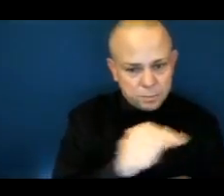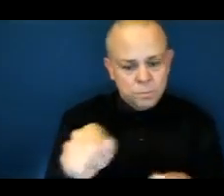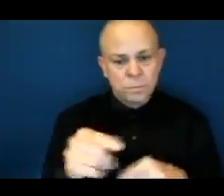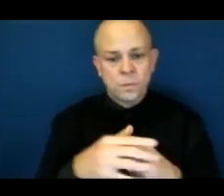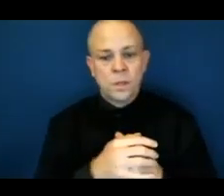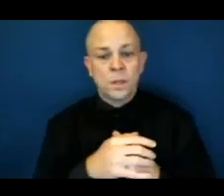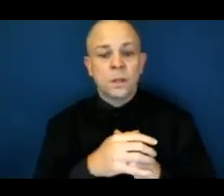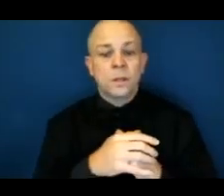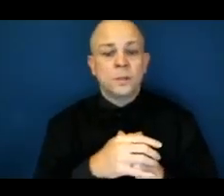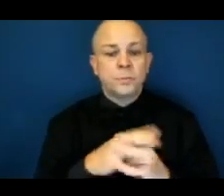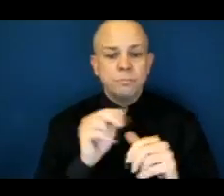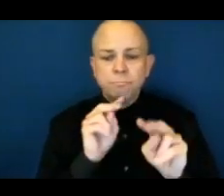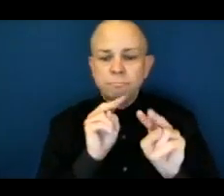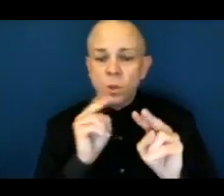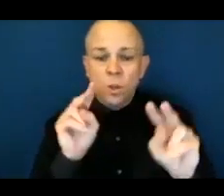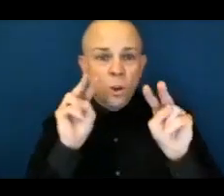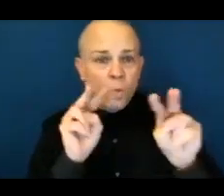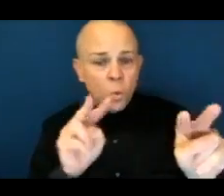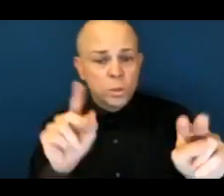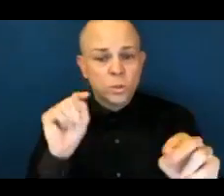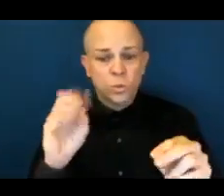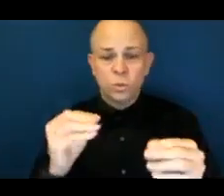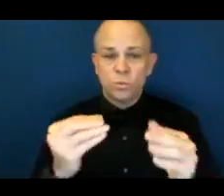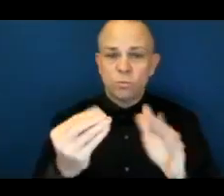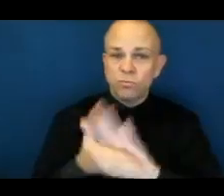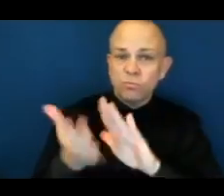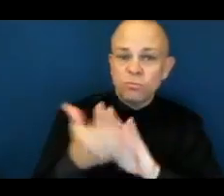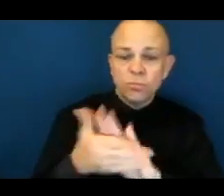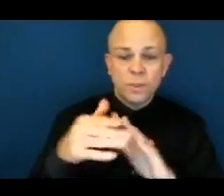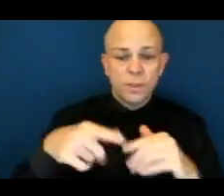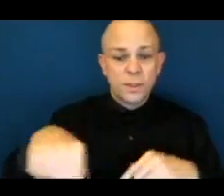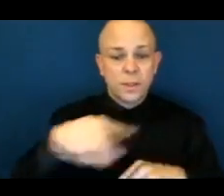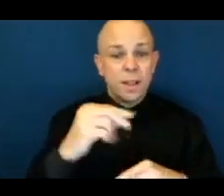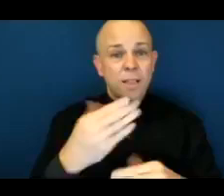good operation so thanks for having us and uh